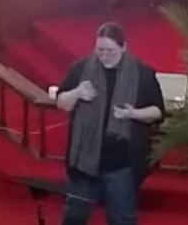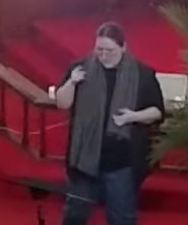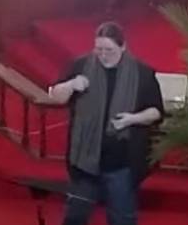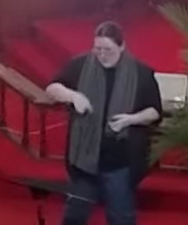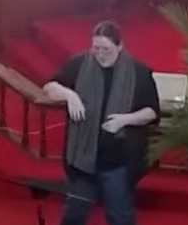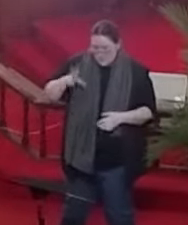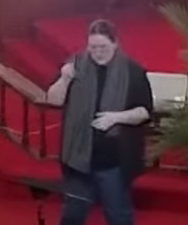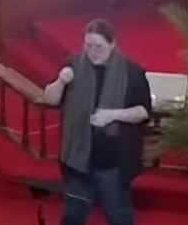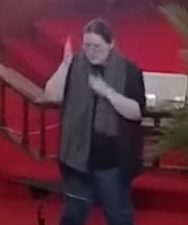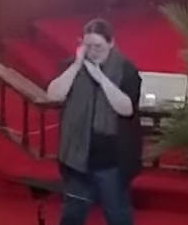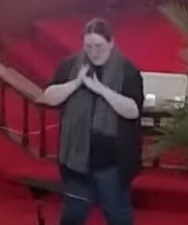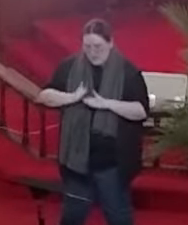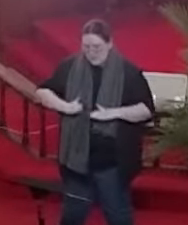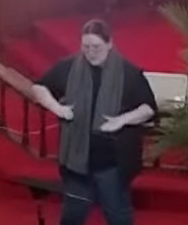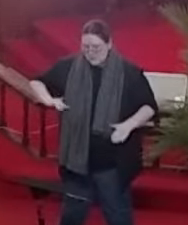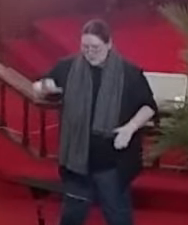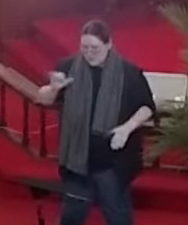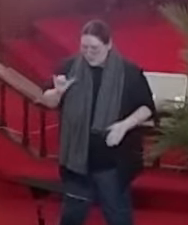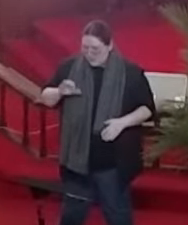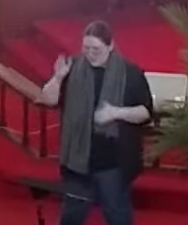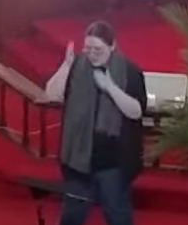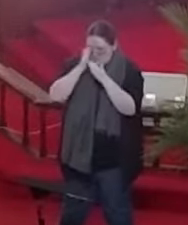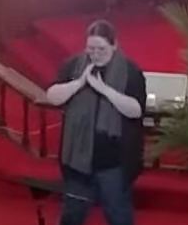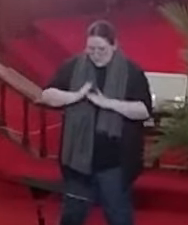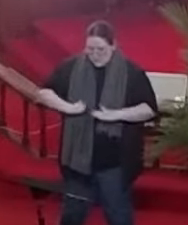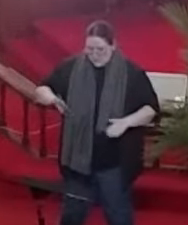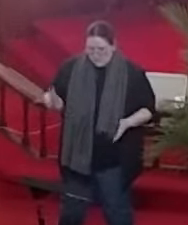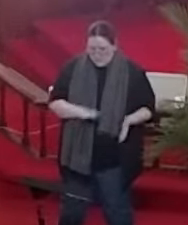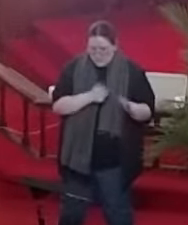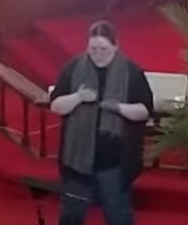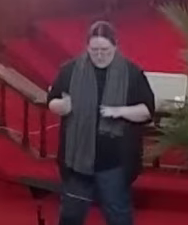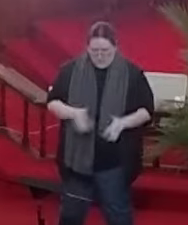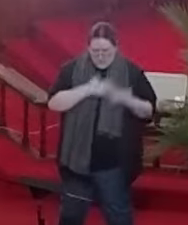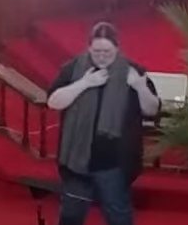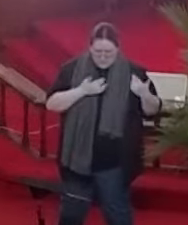There is no silence like the silence of a dead heart.'"